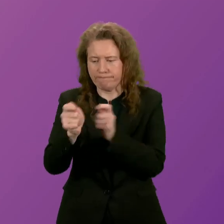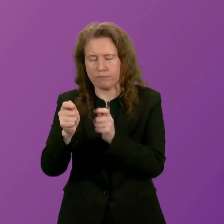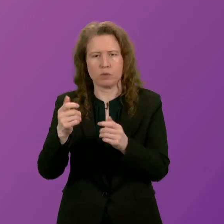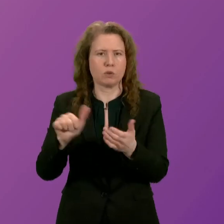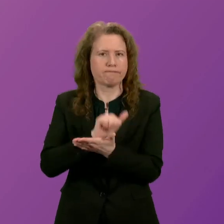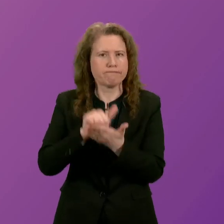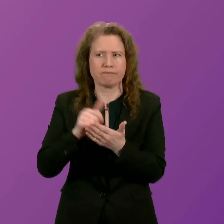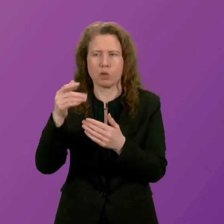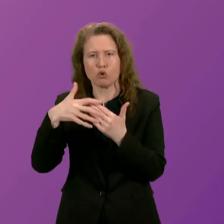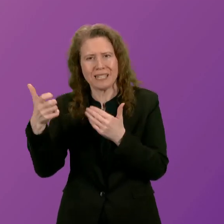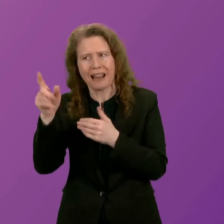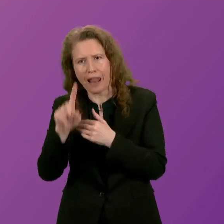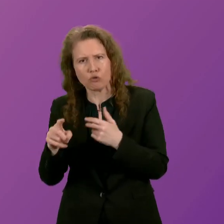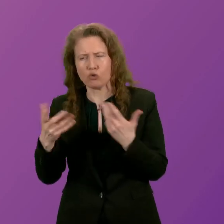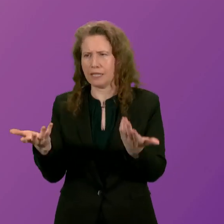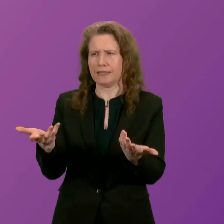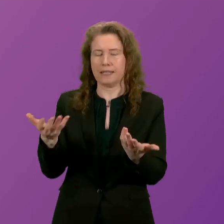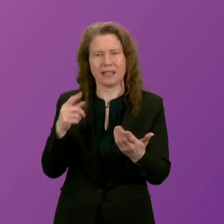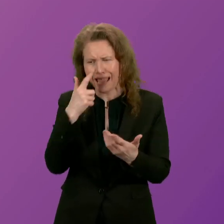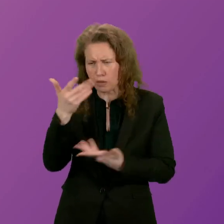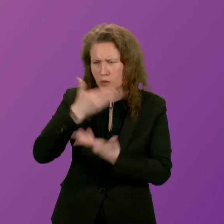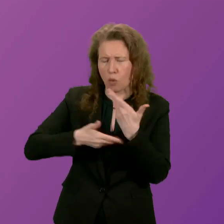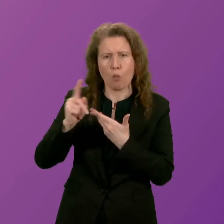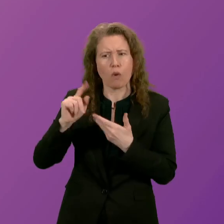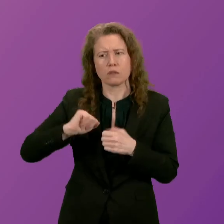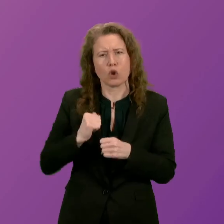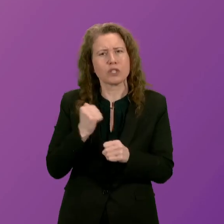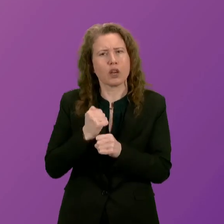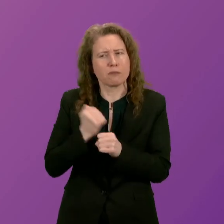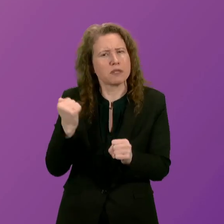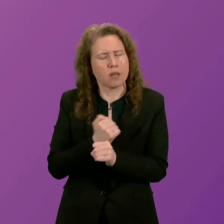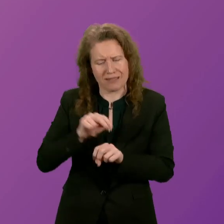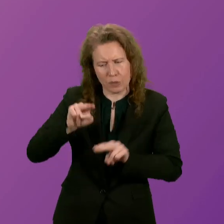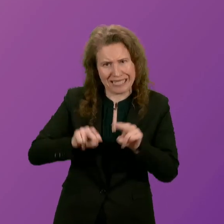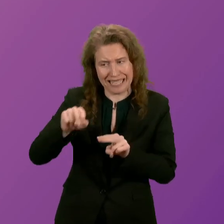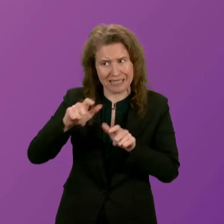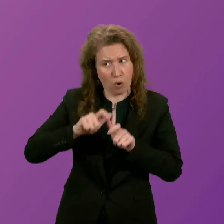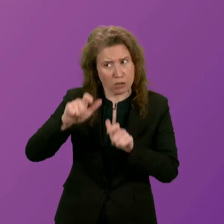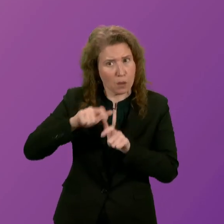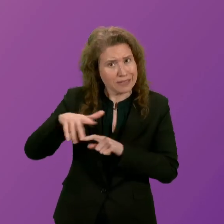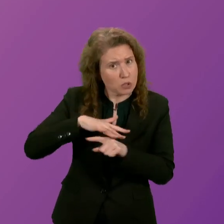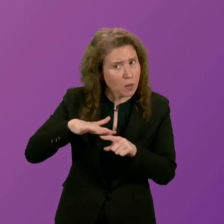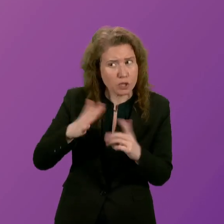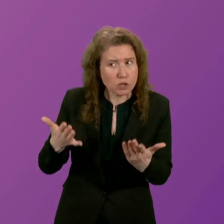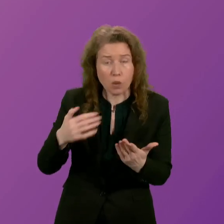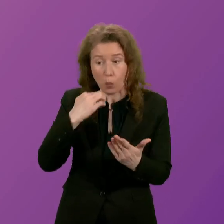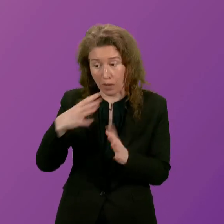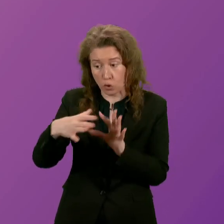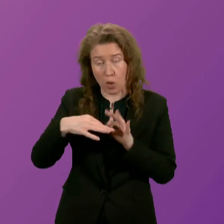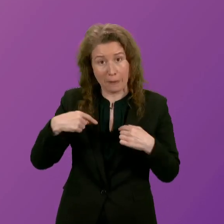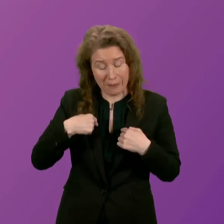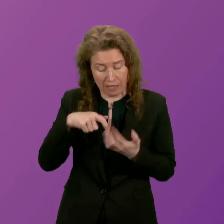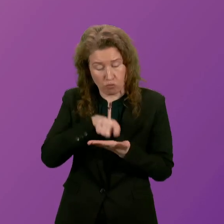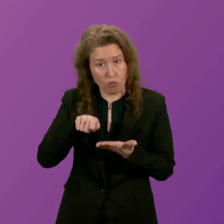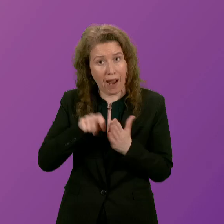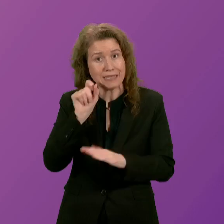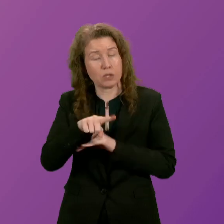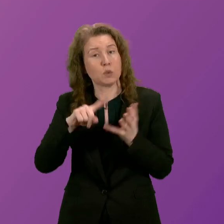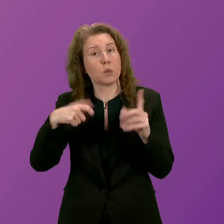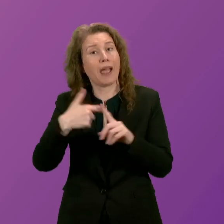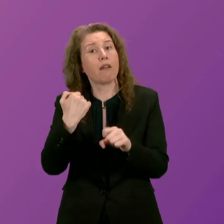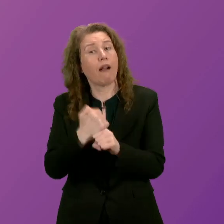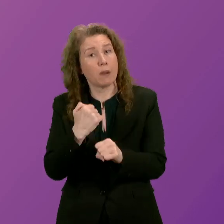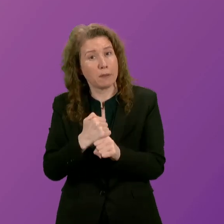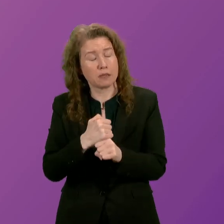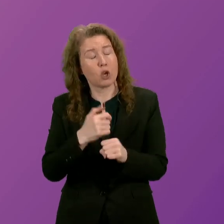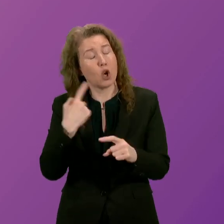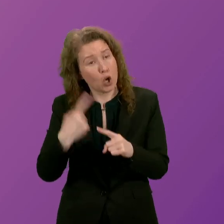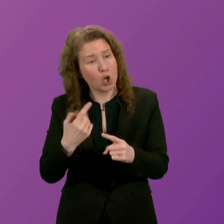Minister join me in writing to the UK Government to urge it to take the